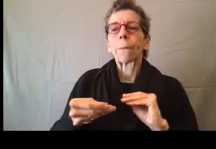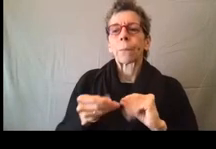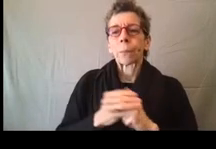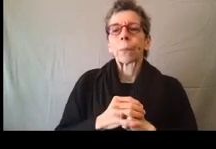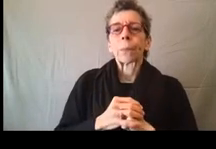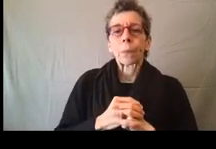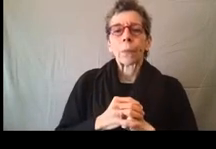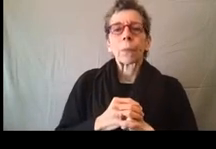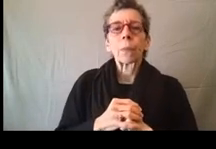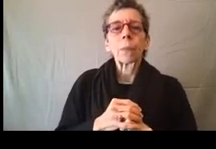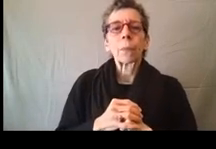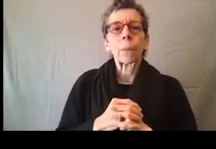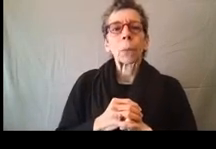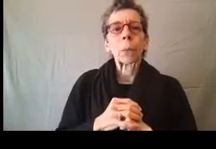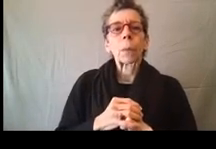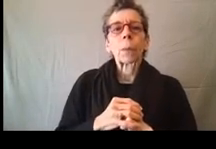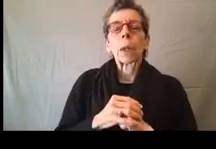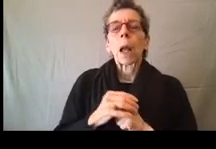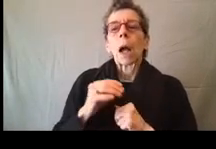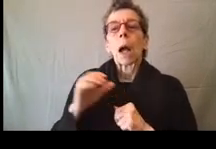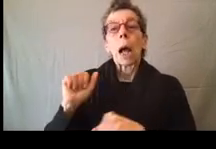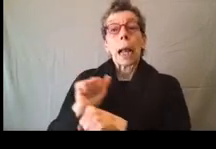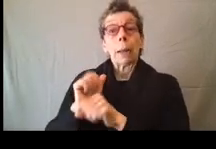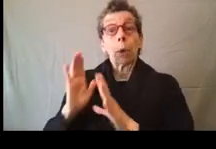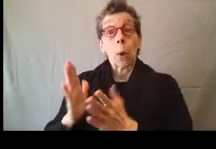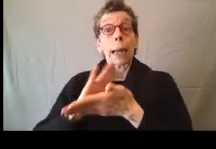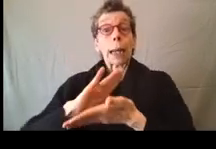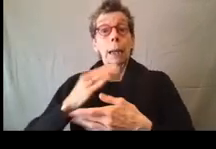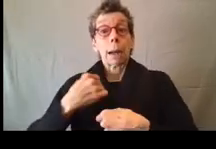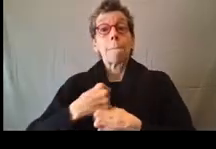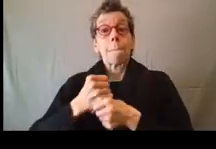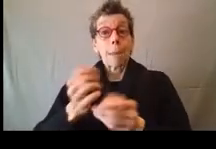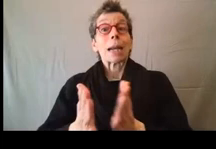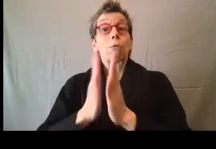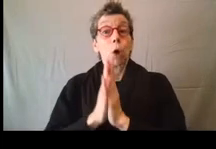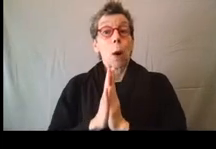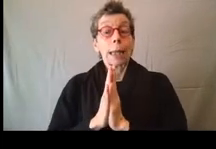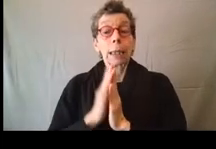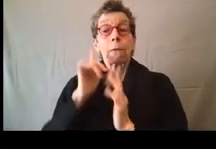In the story the employee made a request of an accommodation, which is a specialized chair.